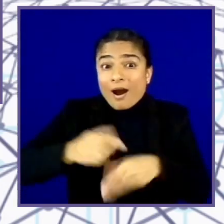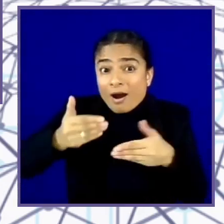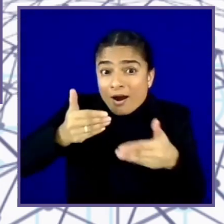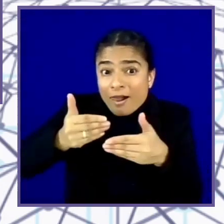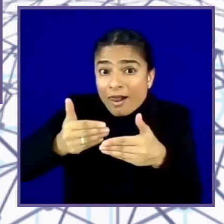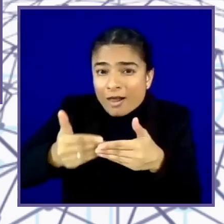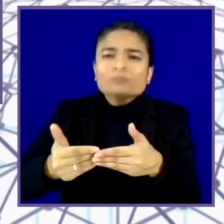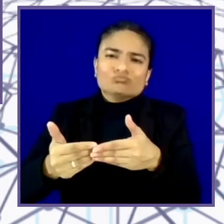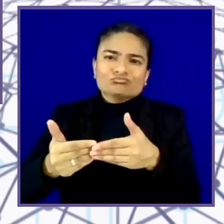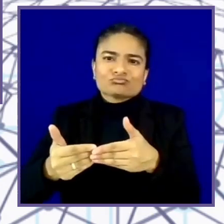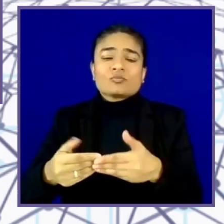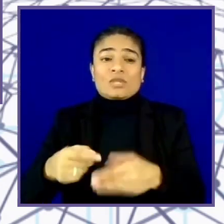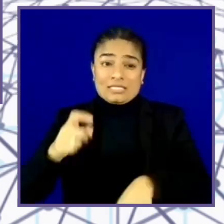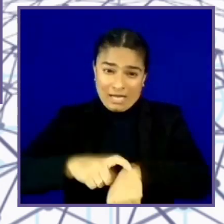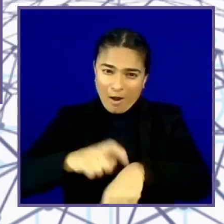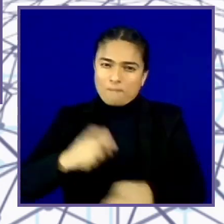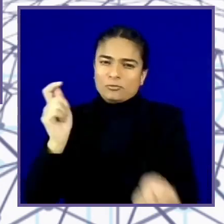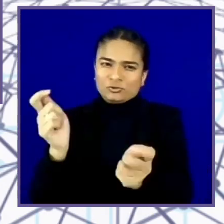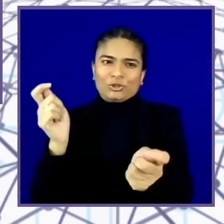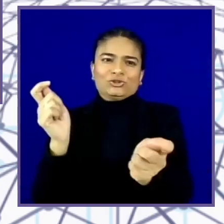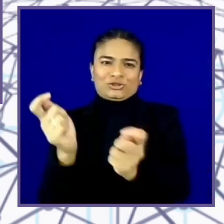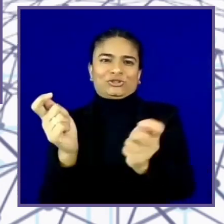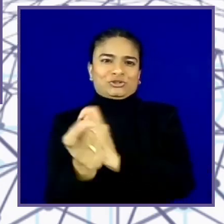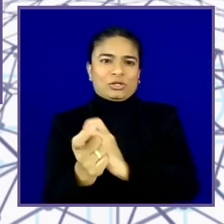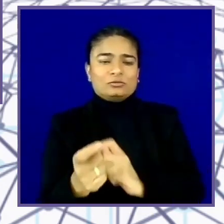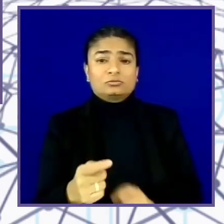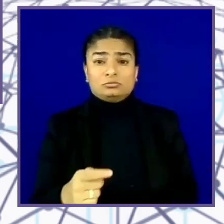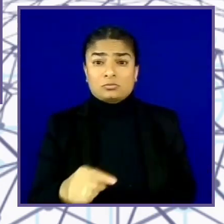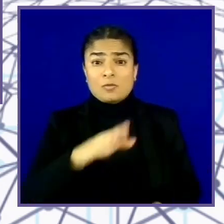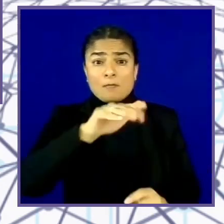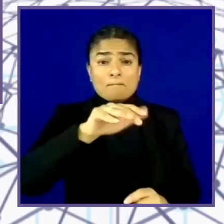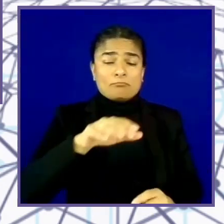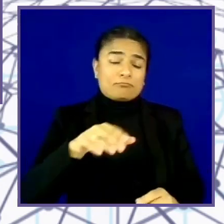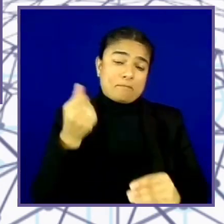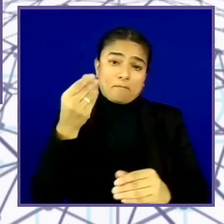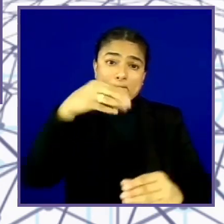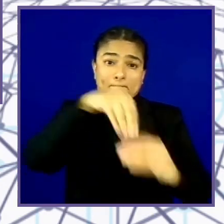investments and those expansions on the horizon, especially in light of the new